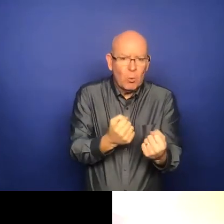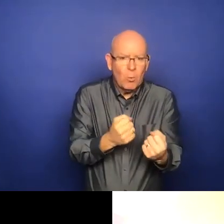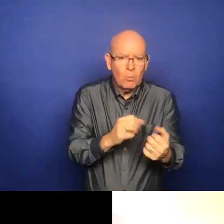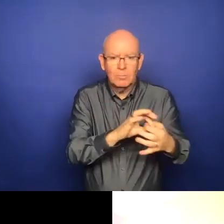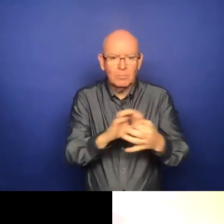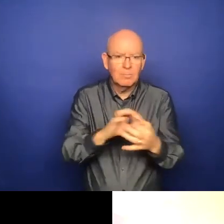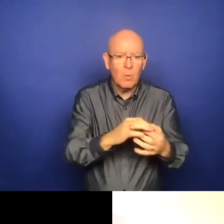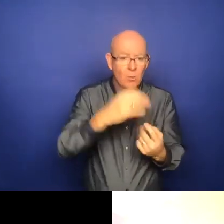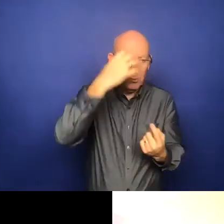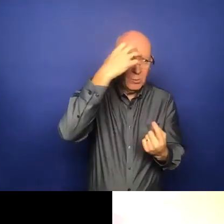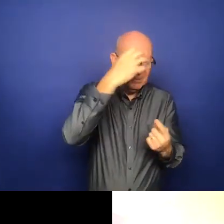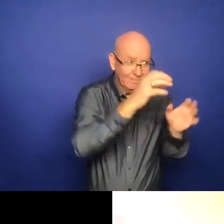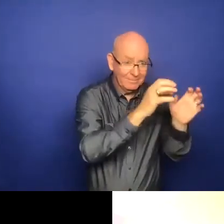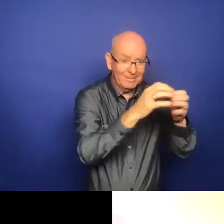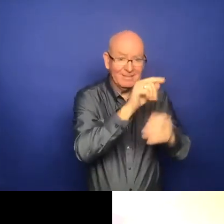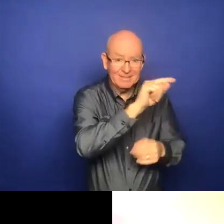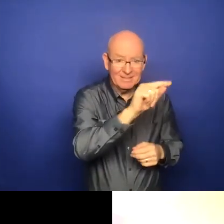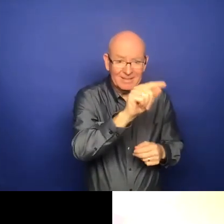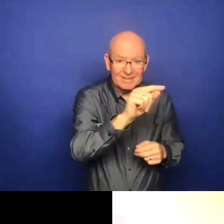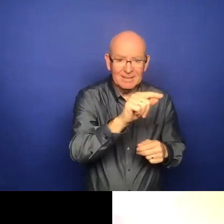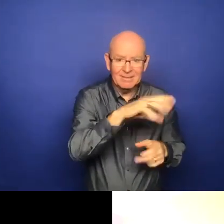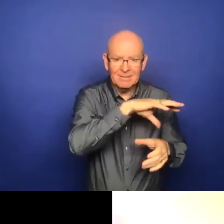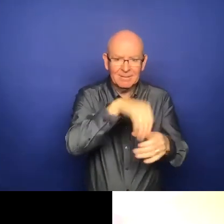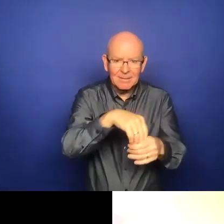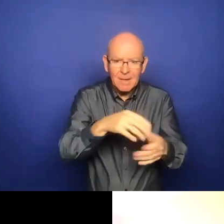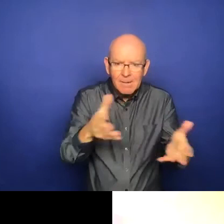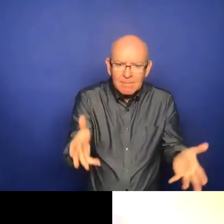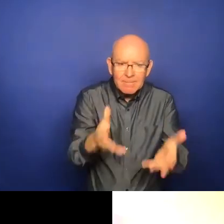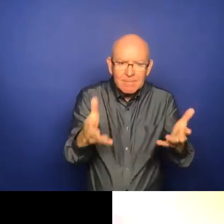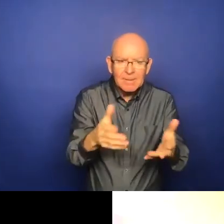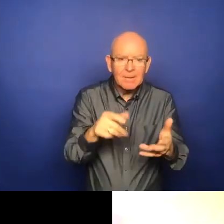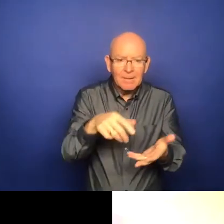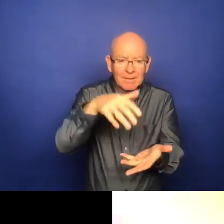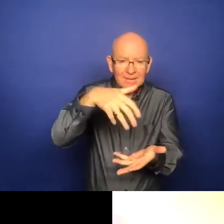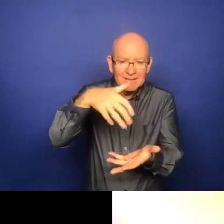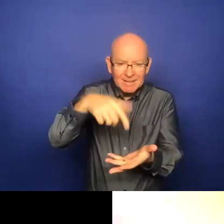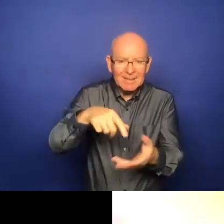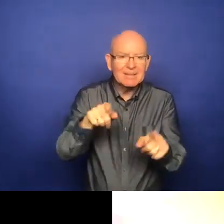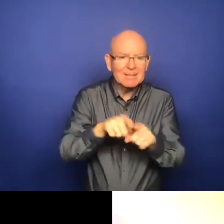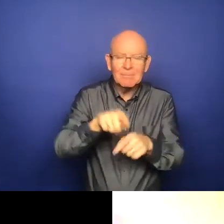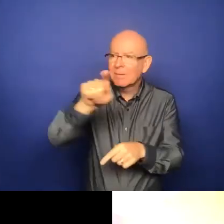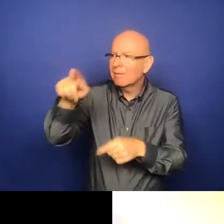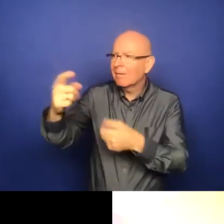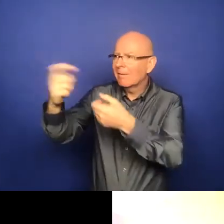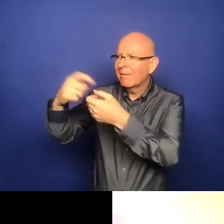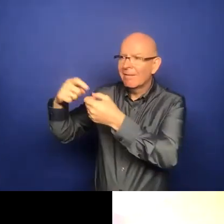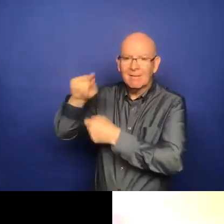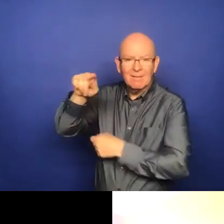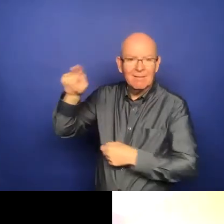as other stakeholders. And, of course, close consultations of organisations of people with disabilities in the